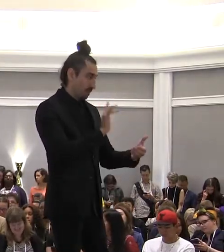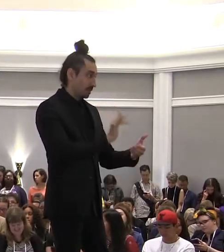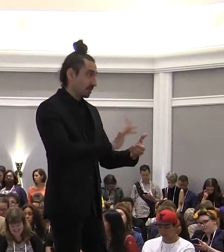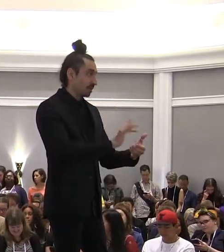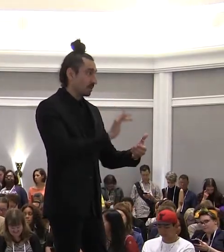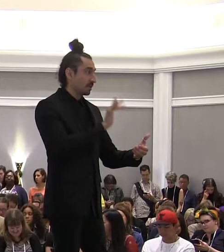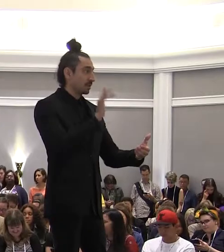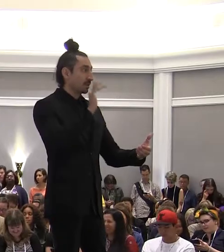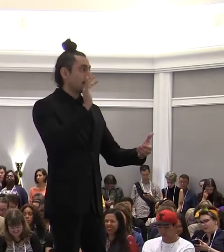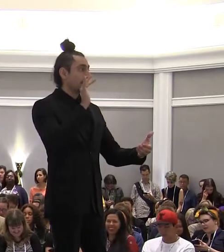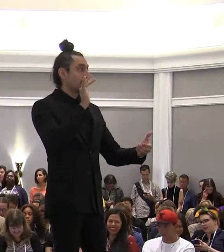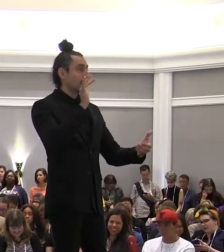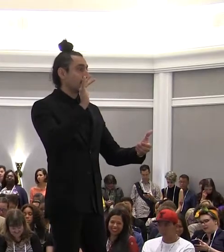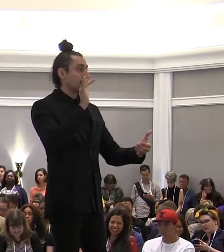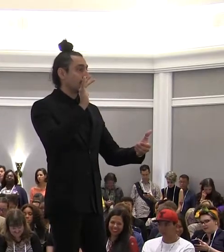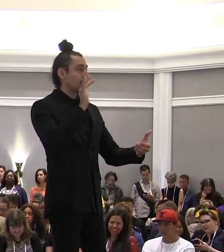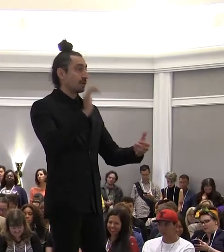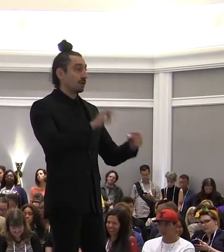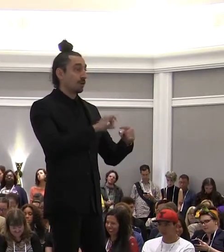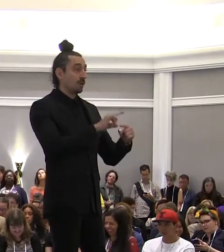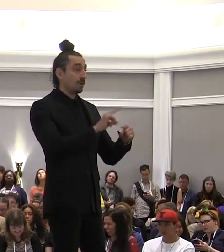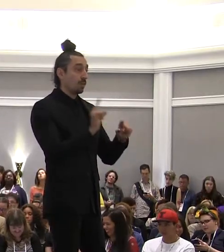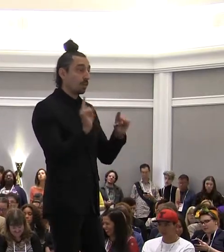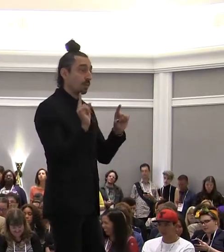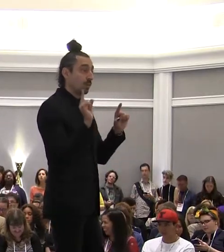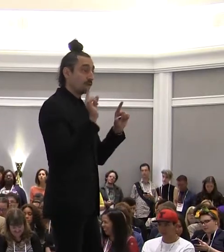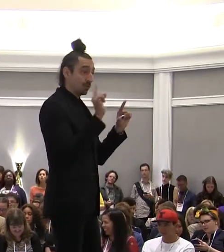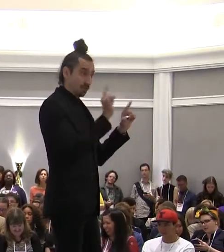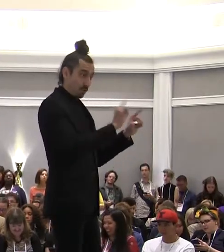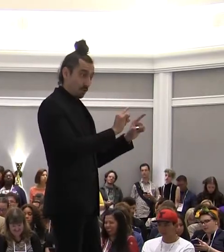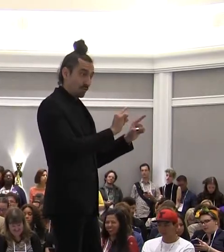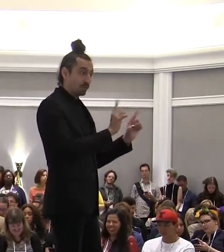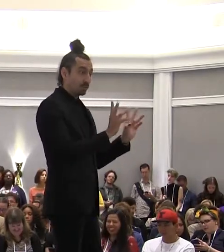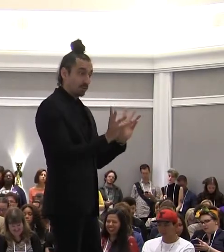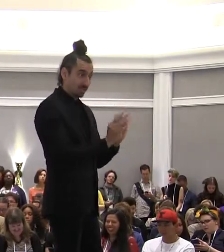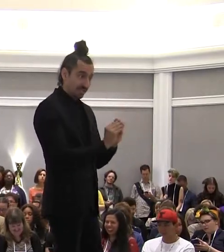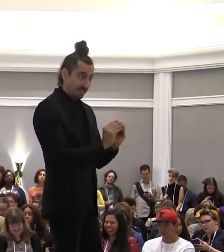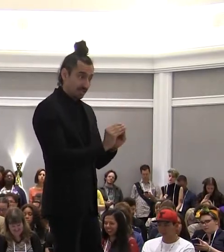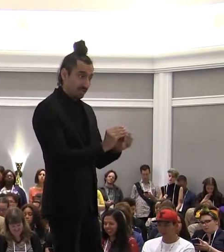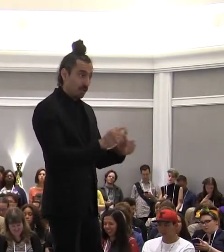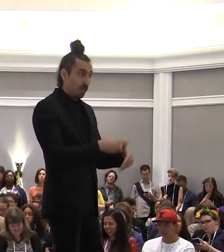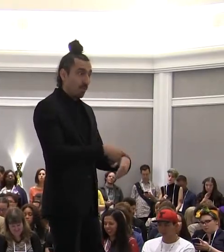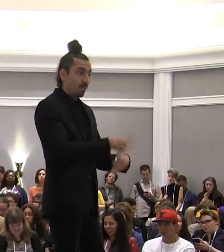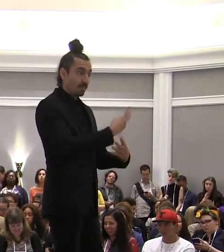When you're heading up to your session, pull up that QR code as you're walking in your session monitor